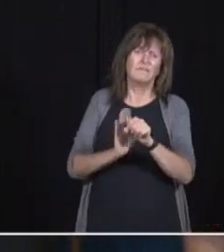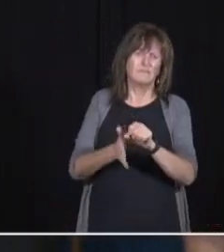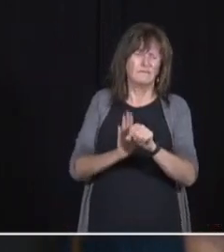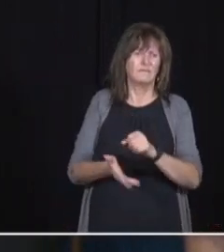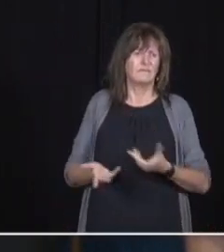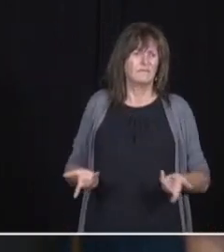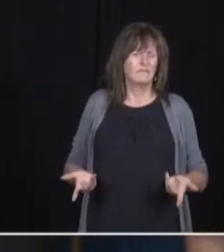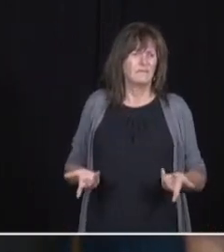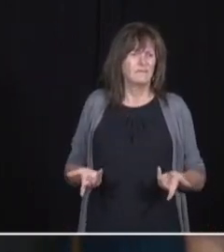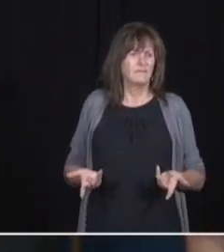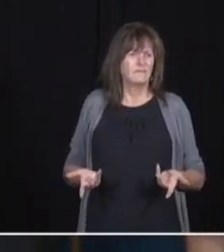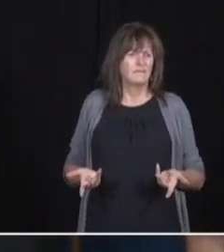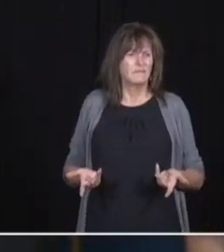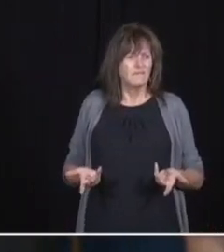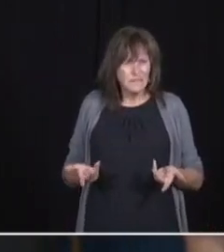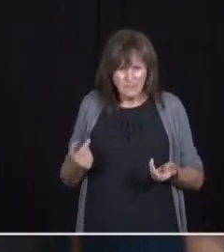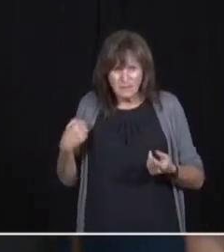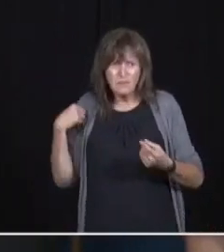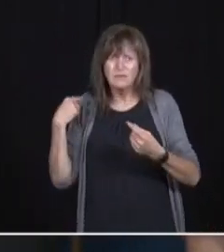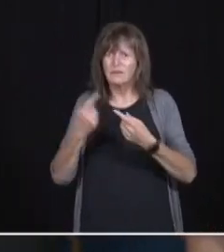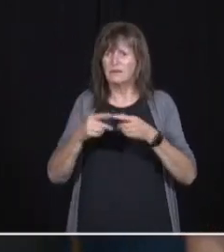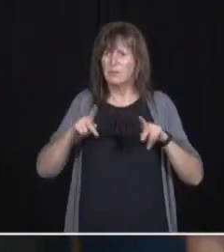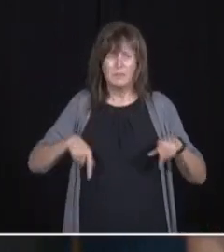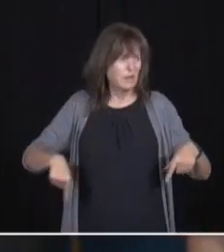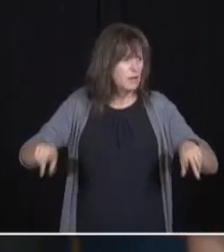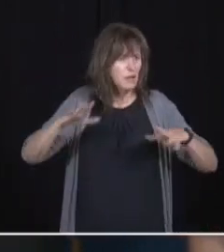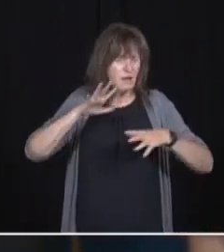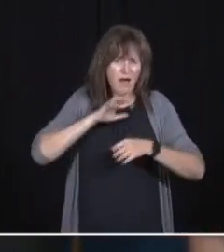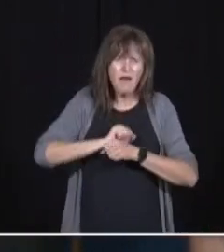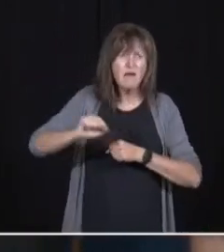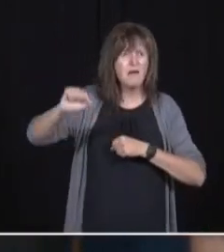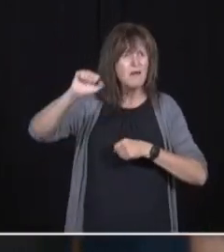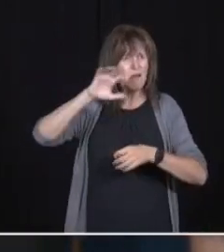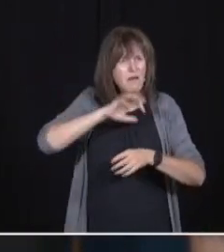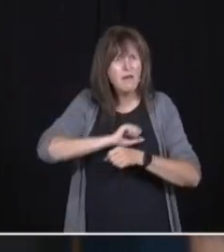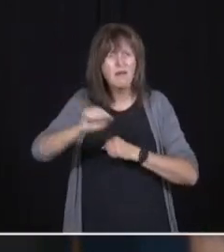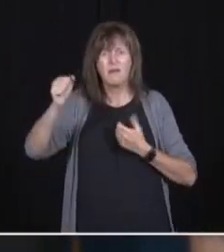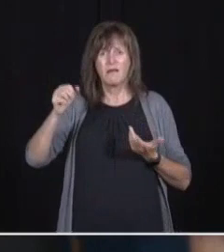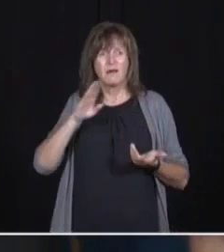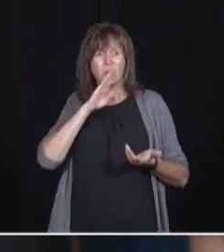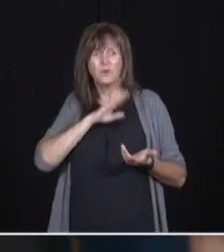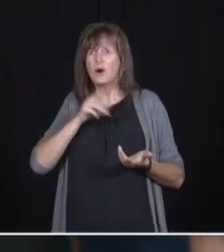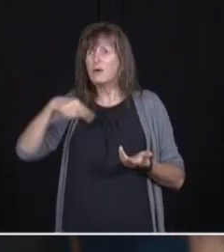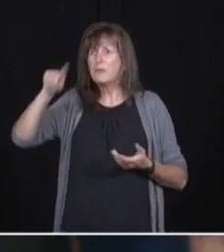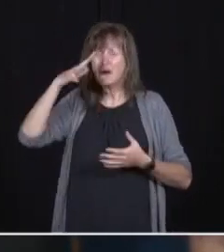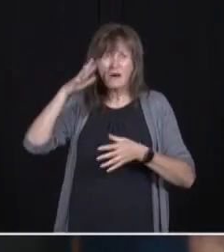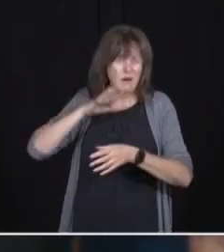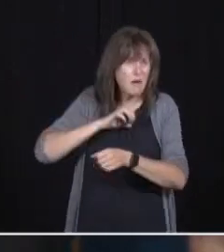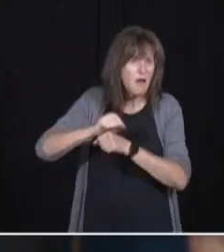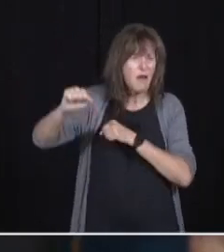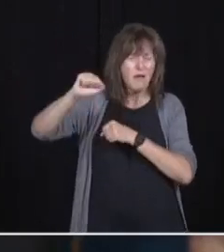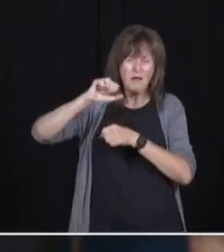Like you are just doing a disservice to all of the